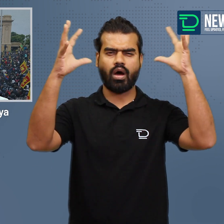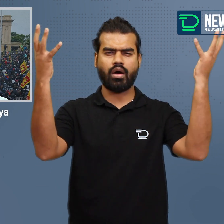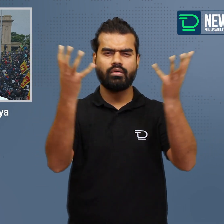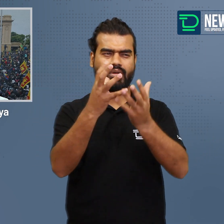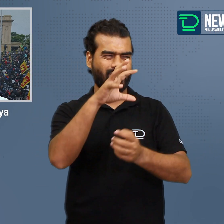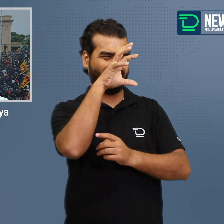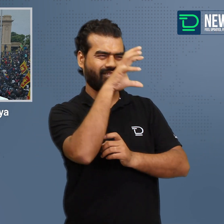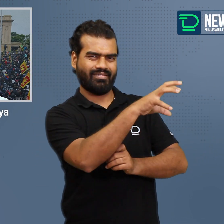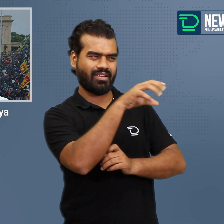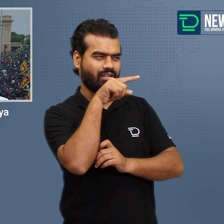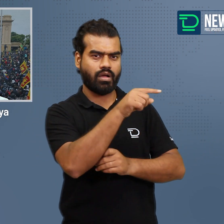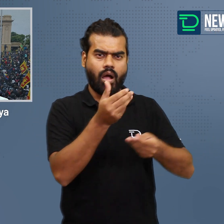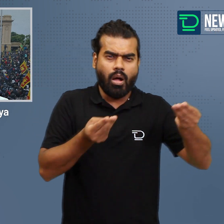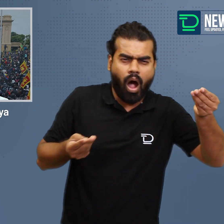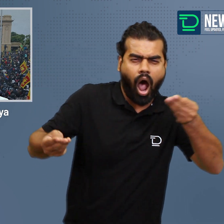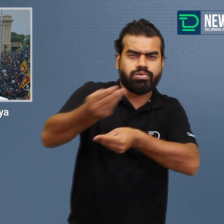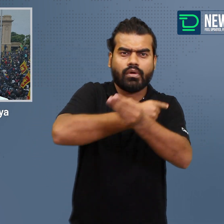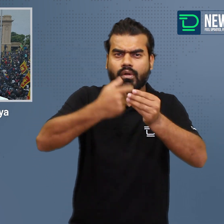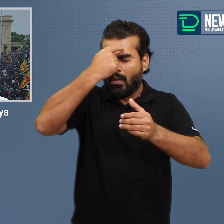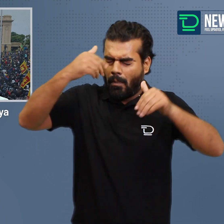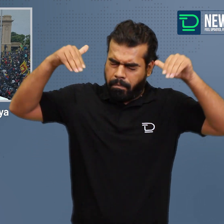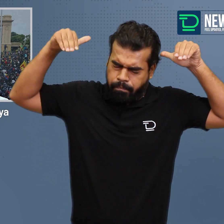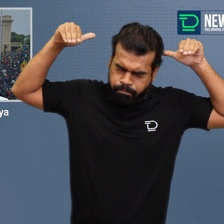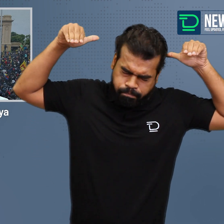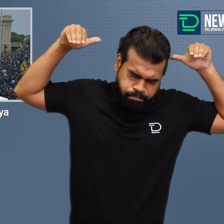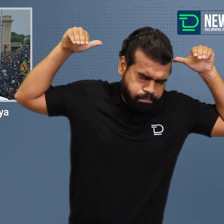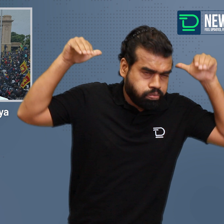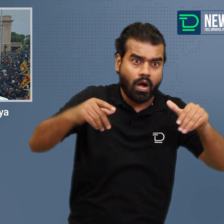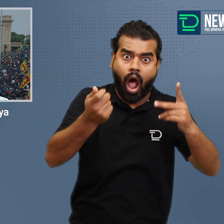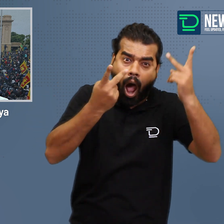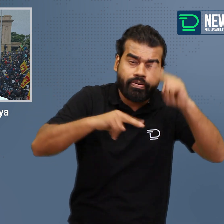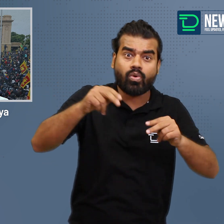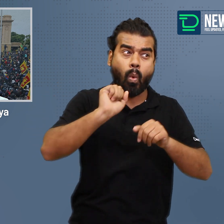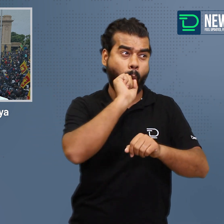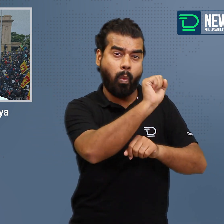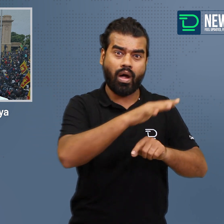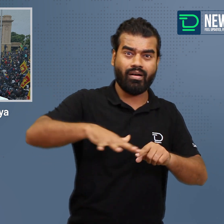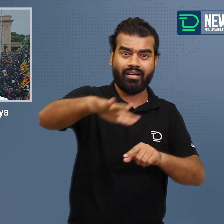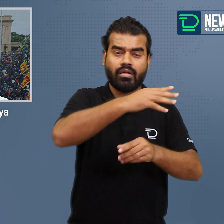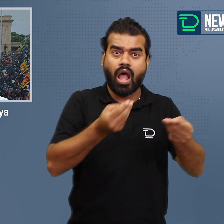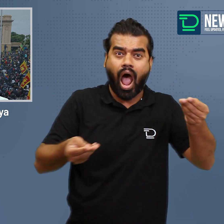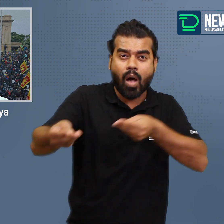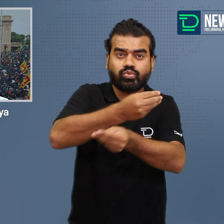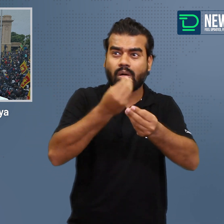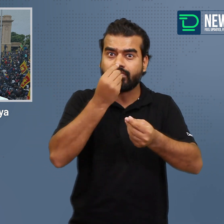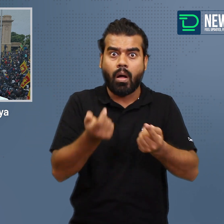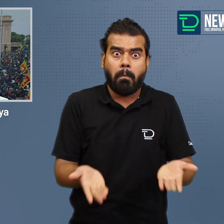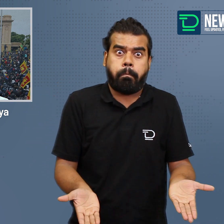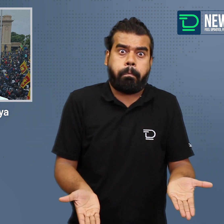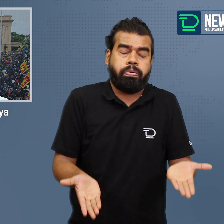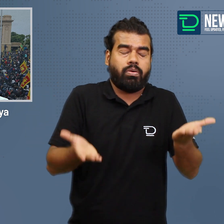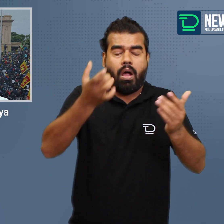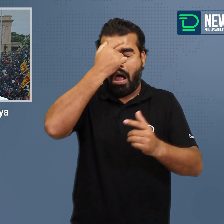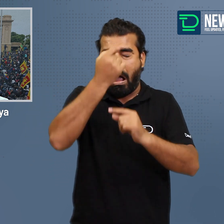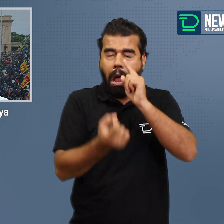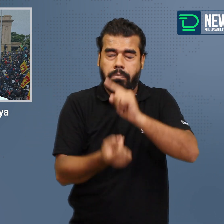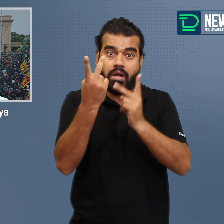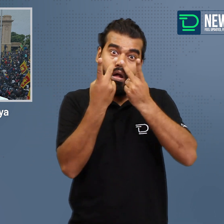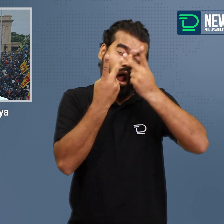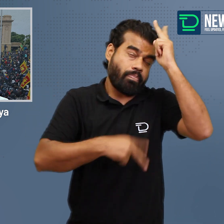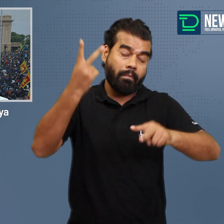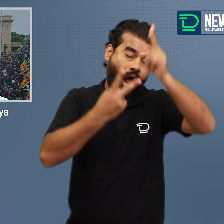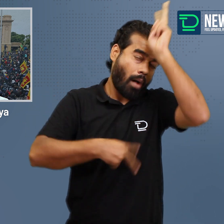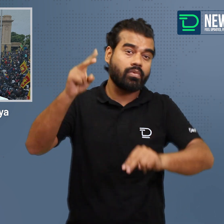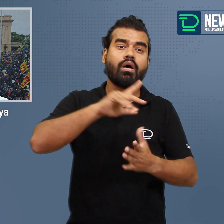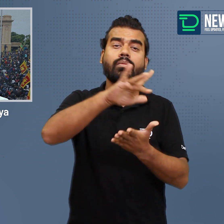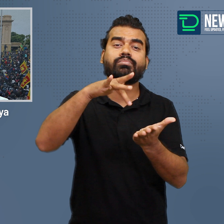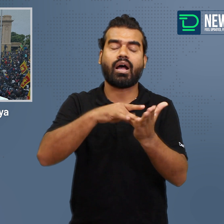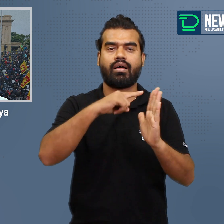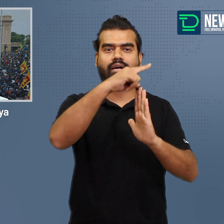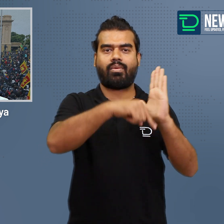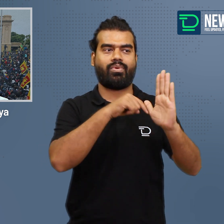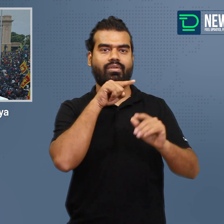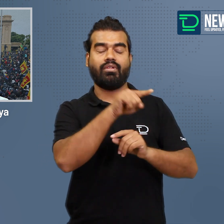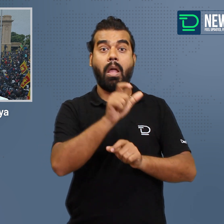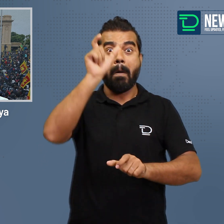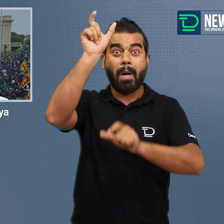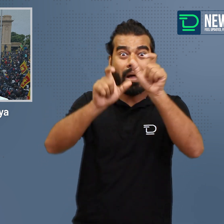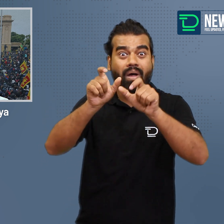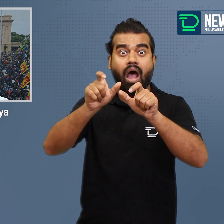Due to the severe economic crisis in Sri Lanka,